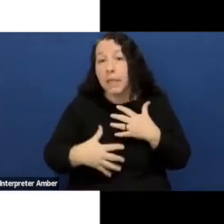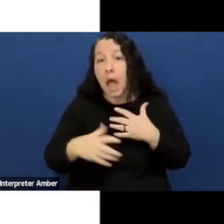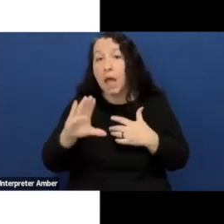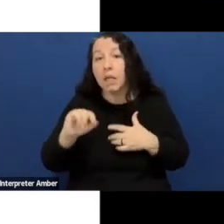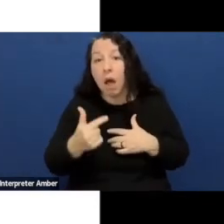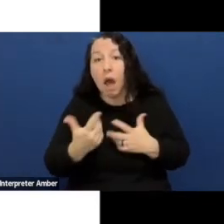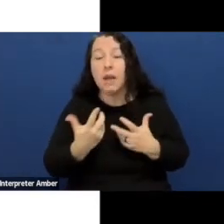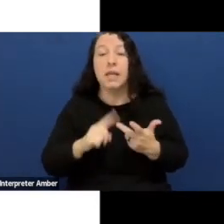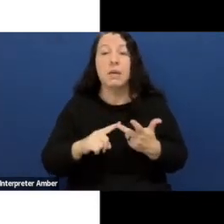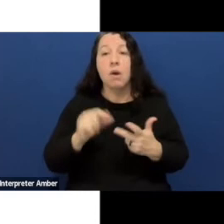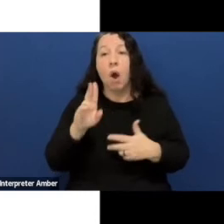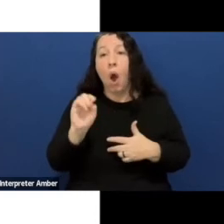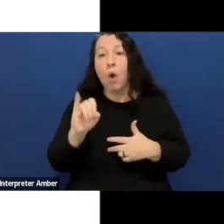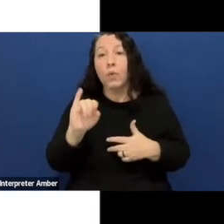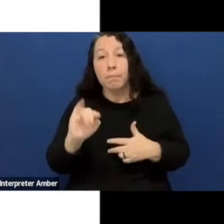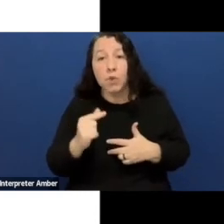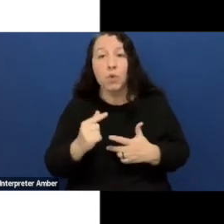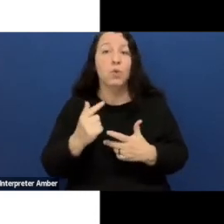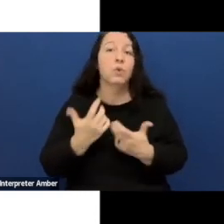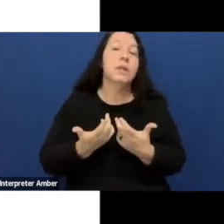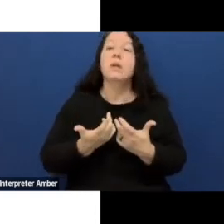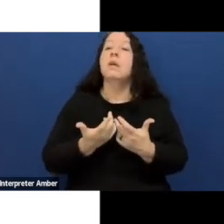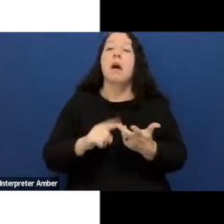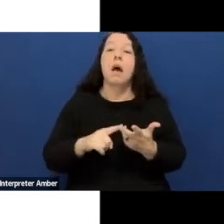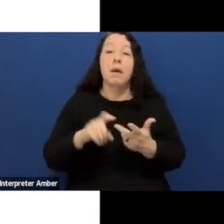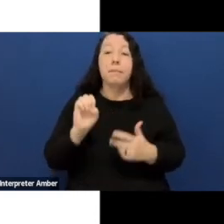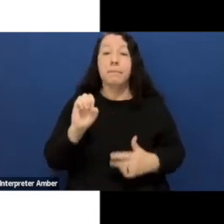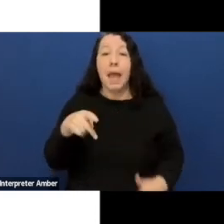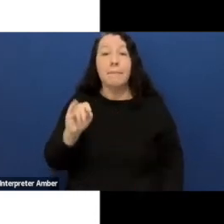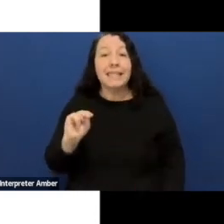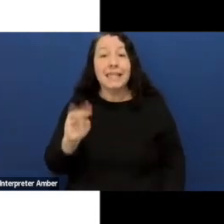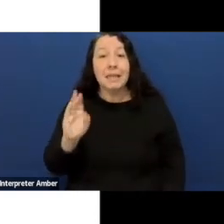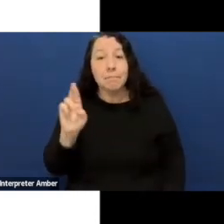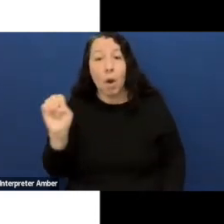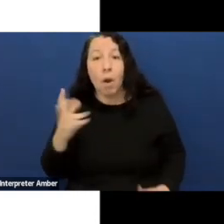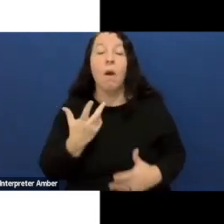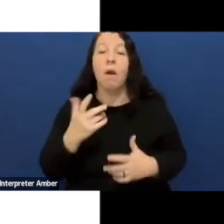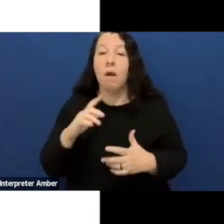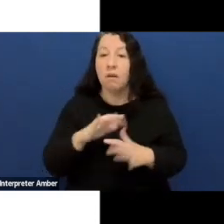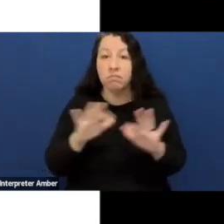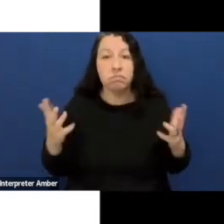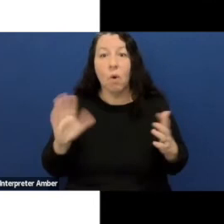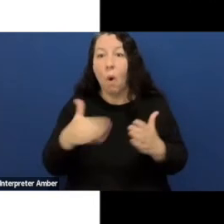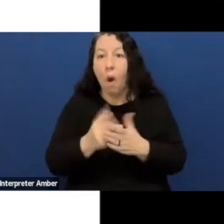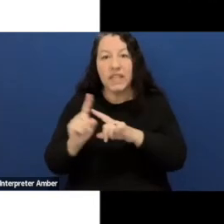and their GI tract or their lungs or their brain issues with clotting, auto immunity,